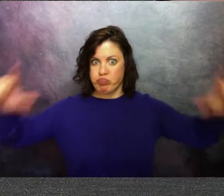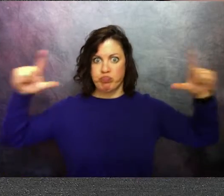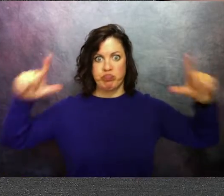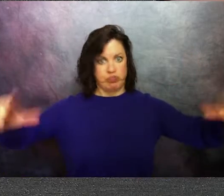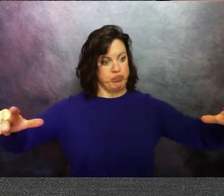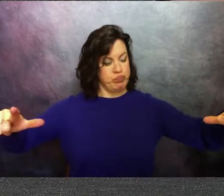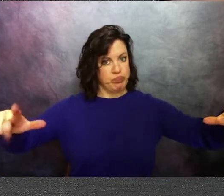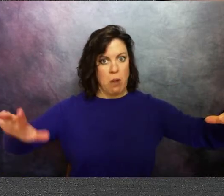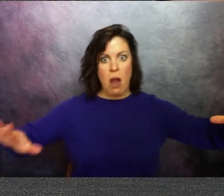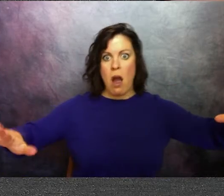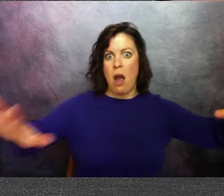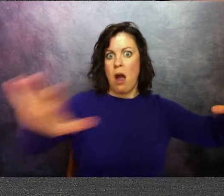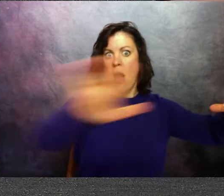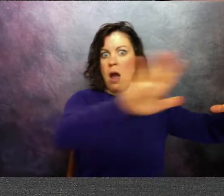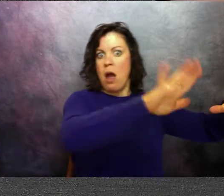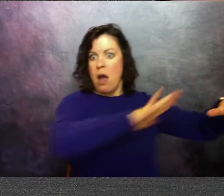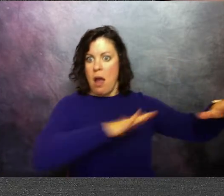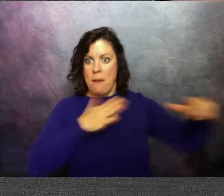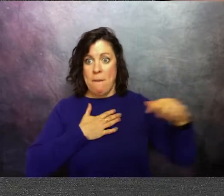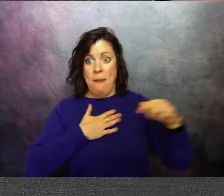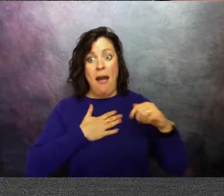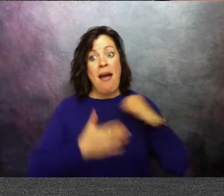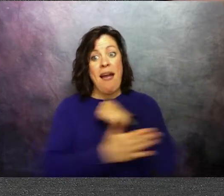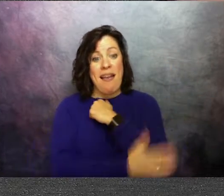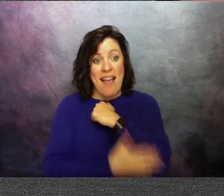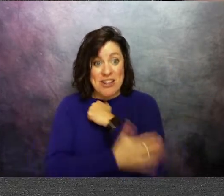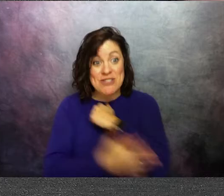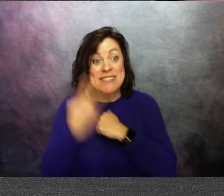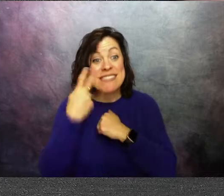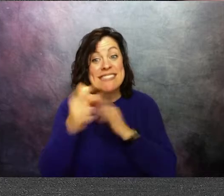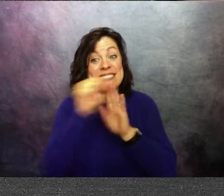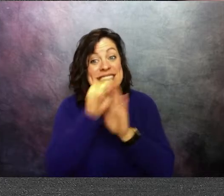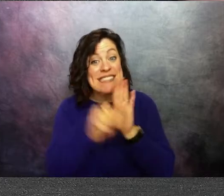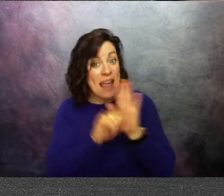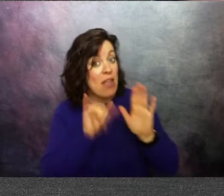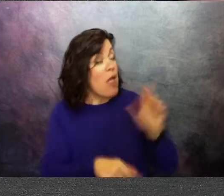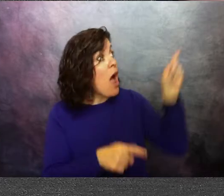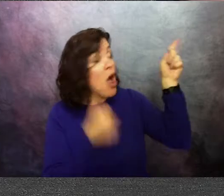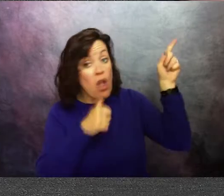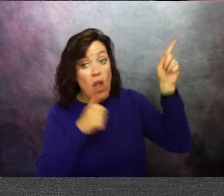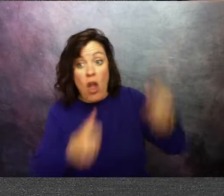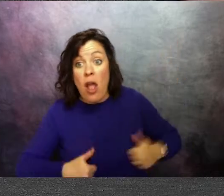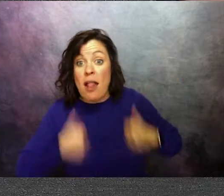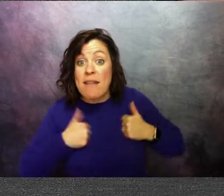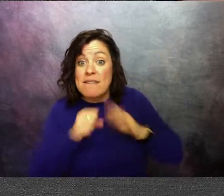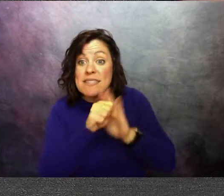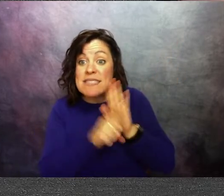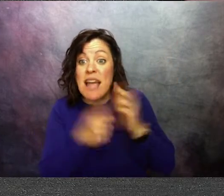And this is my state on the map of my country. Her state is Kansas, right there.